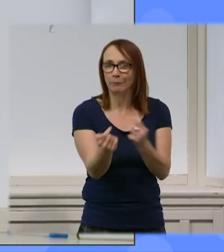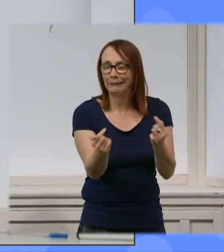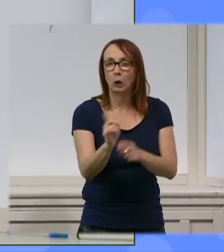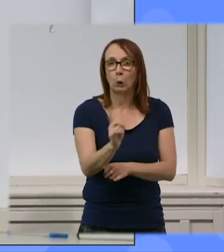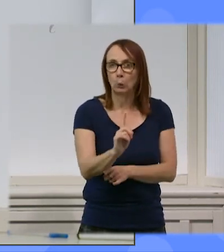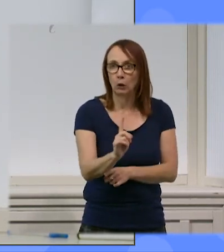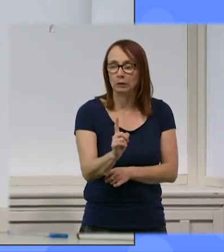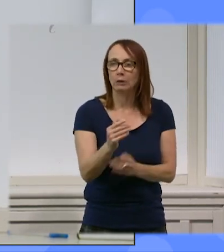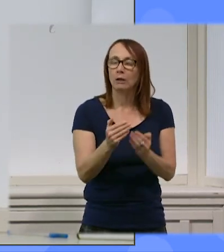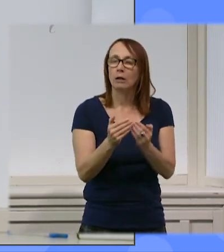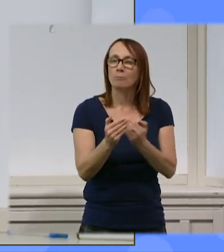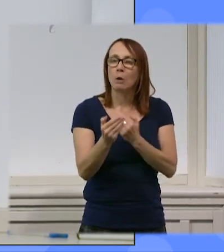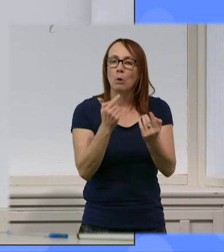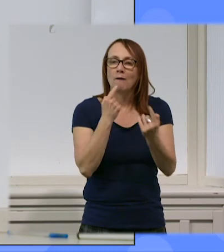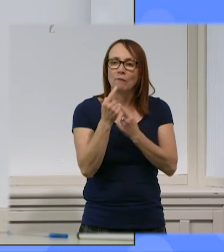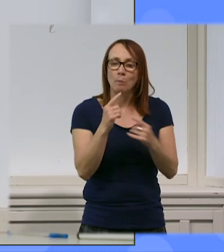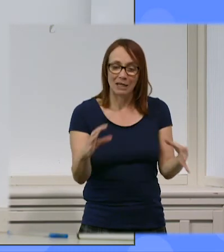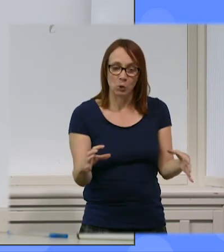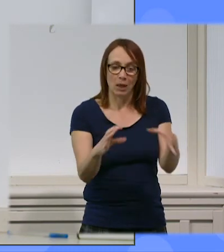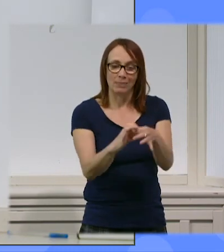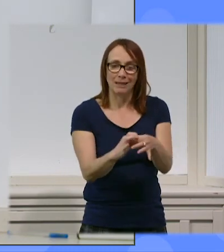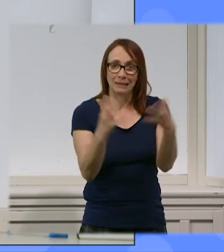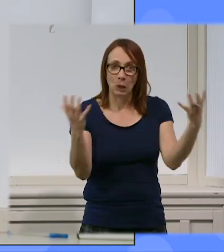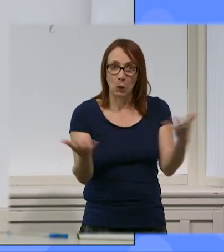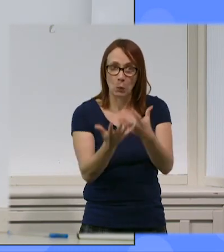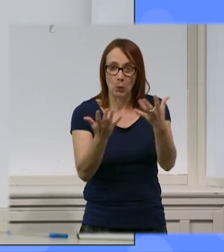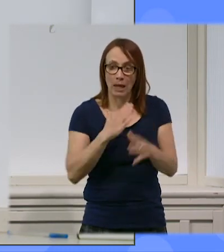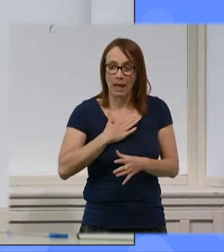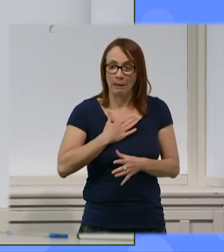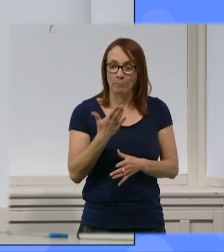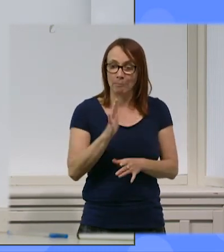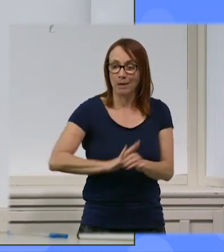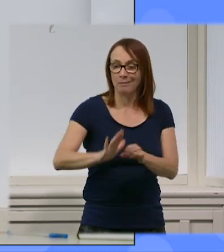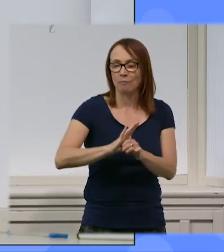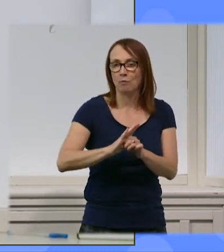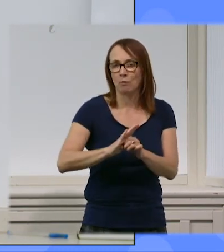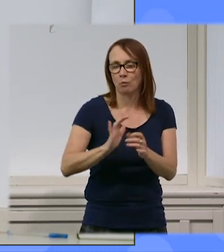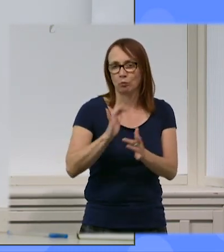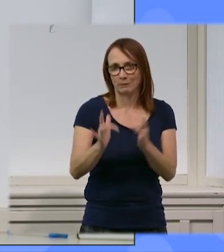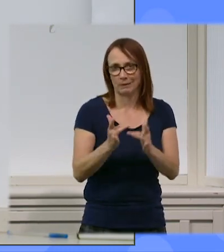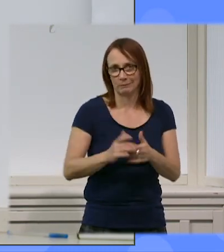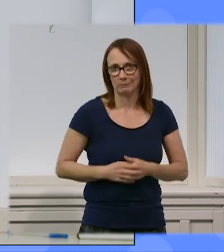links to all the information on the member area of our website and so